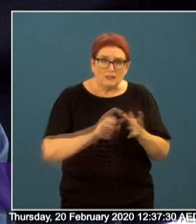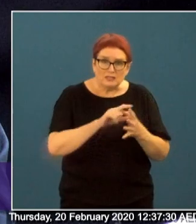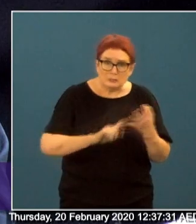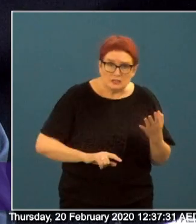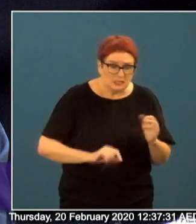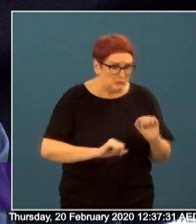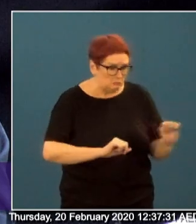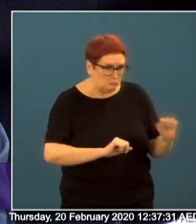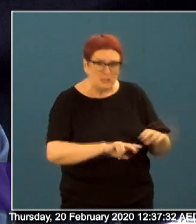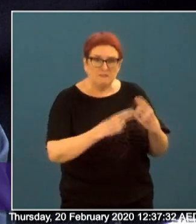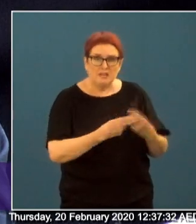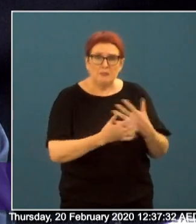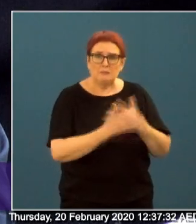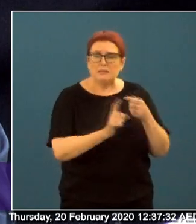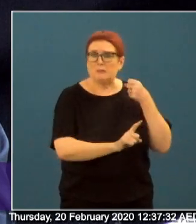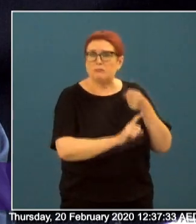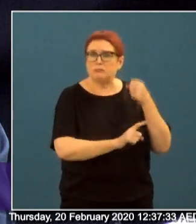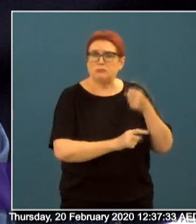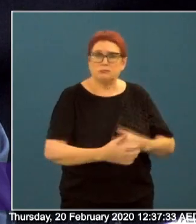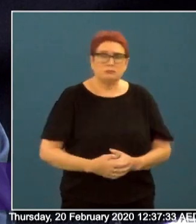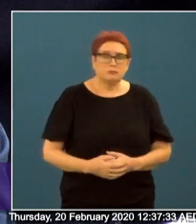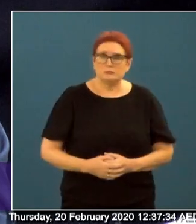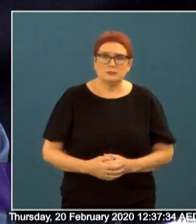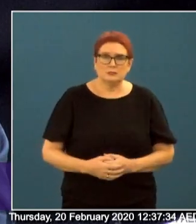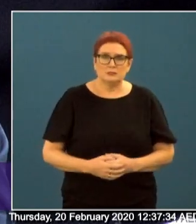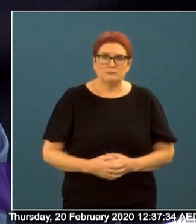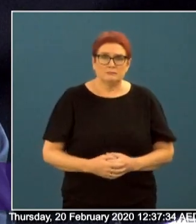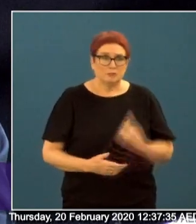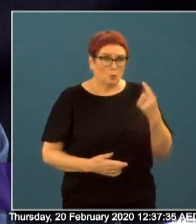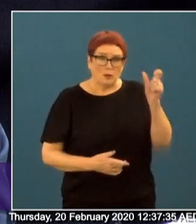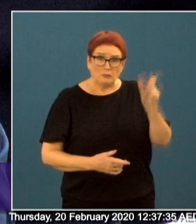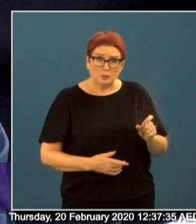Of every one person who has a tragic outcome of death that the Commission